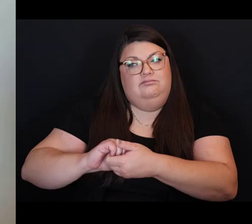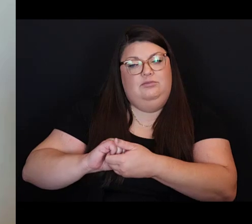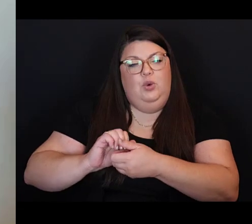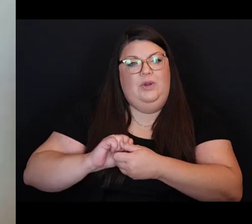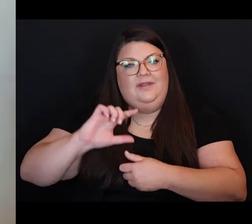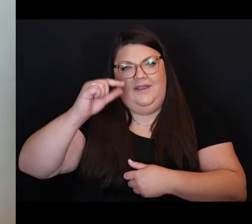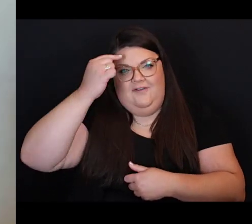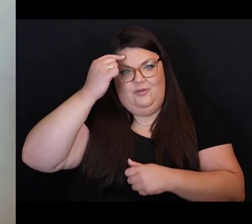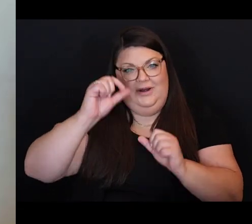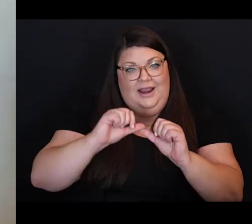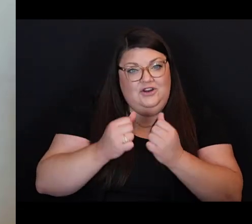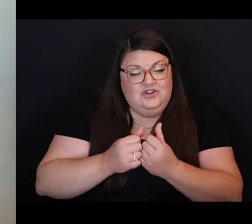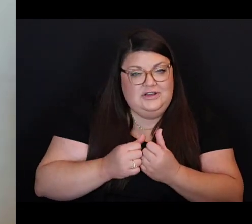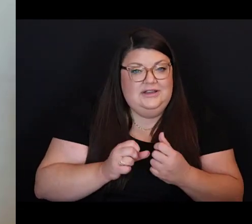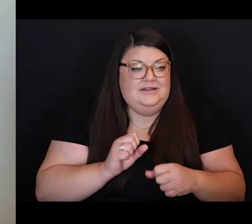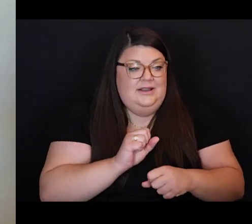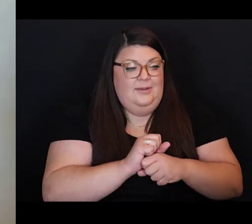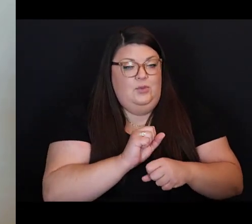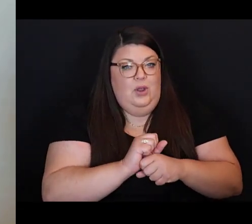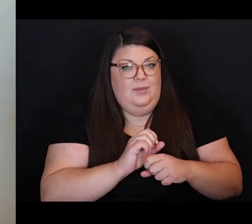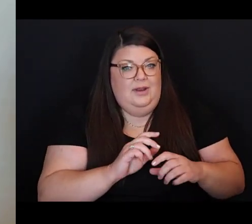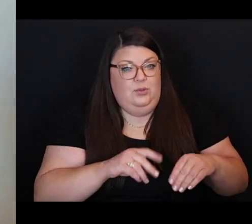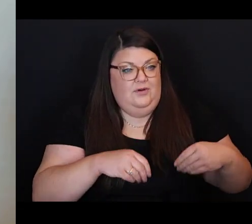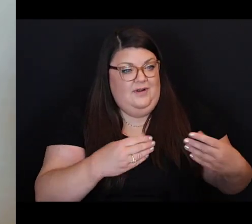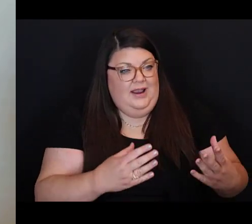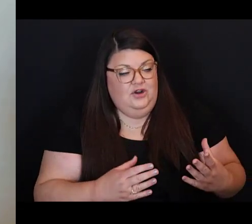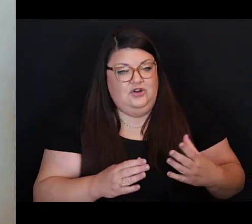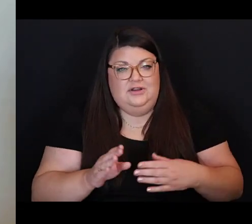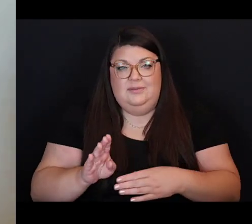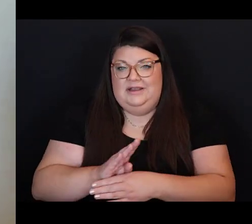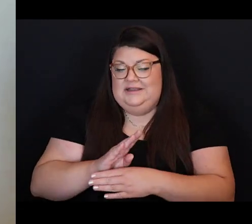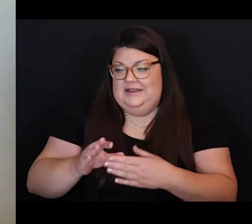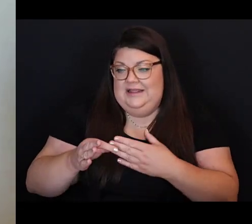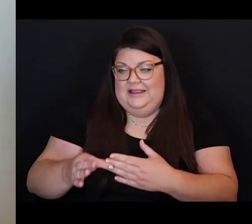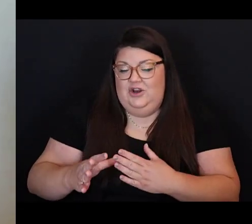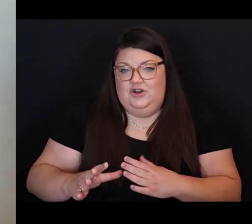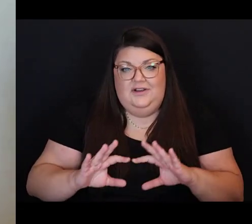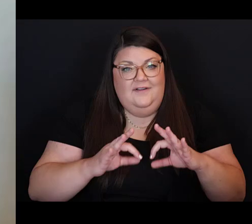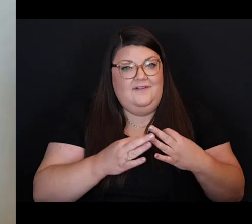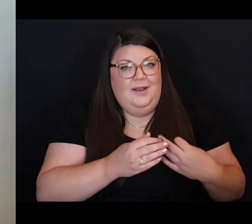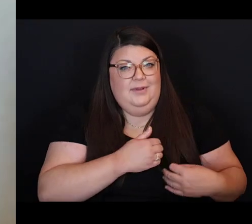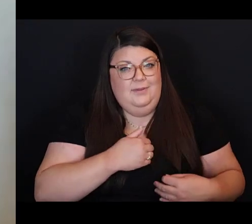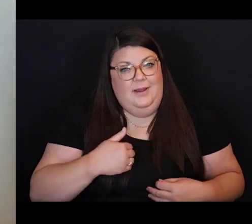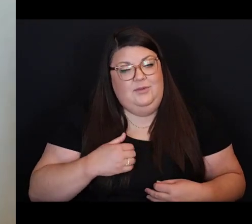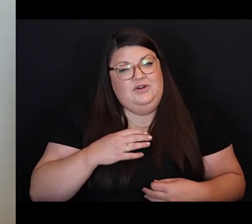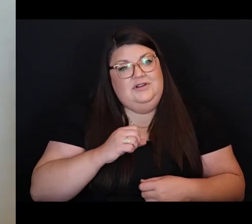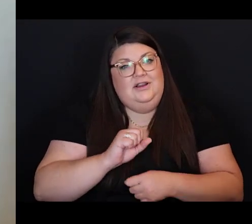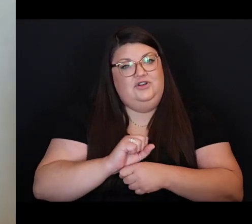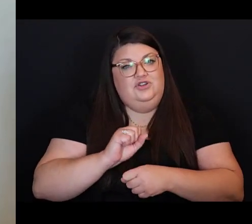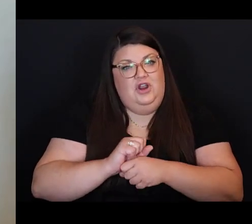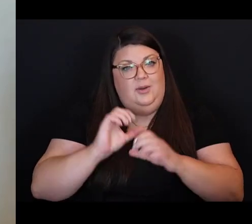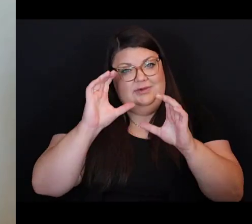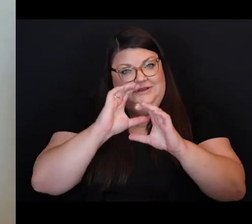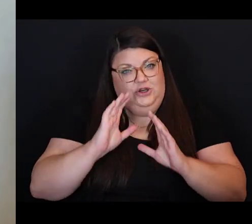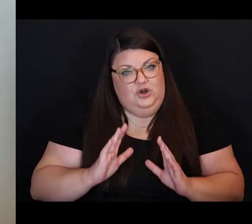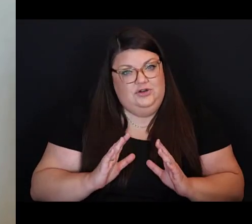with government agencies, employment providers, business leaders, family members, and job seekers